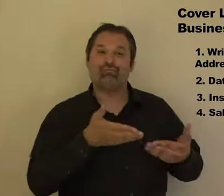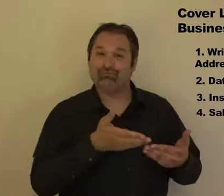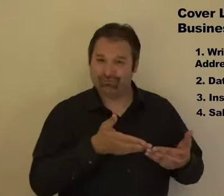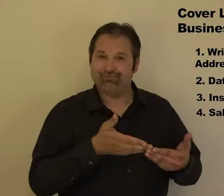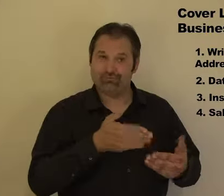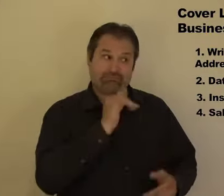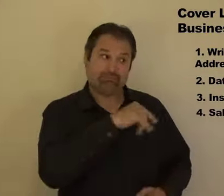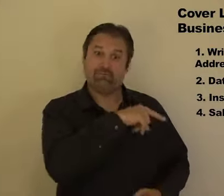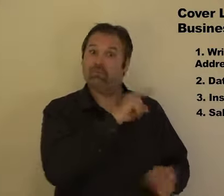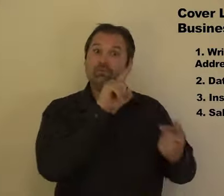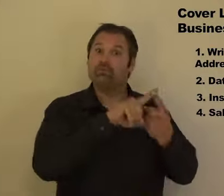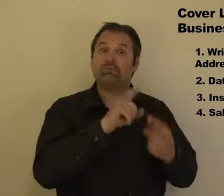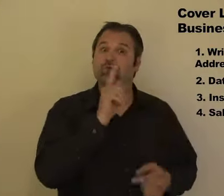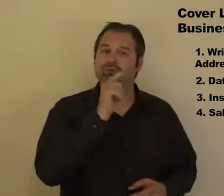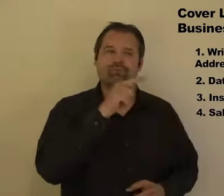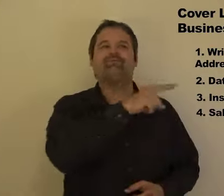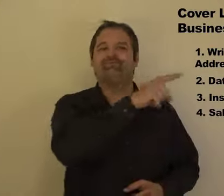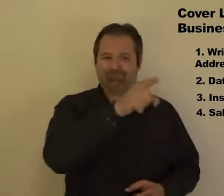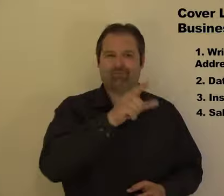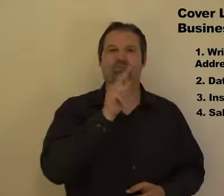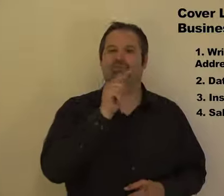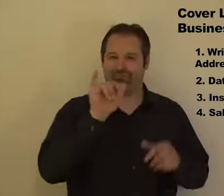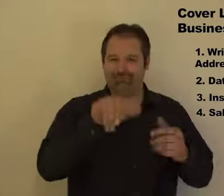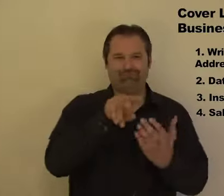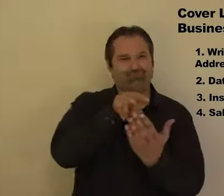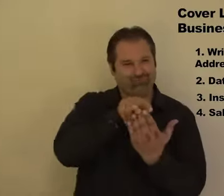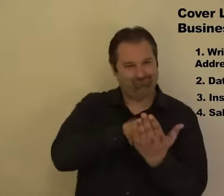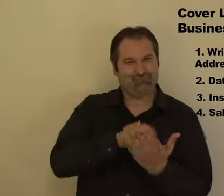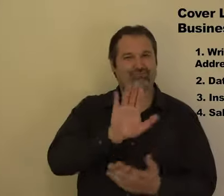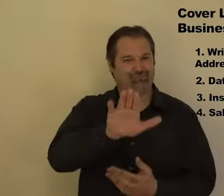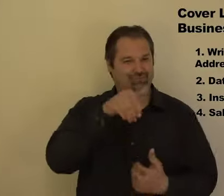Now we have the body of the letter.